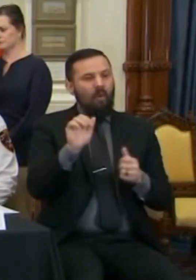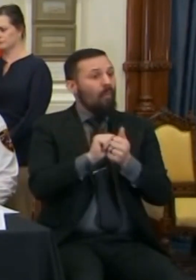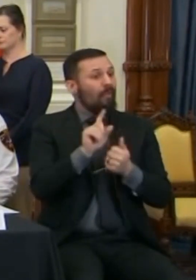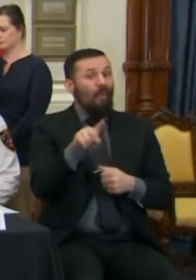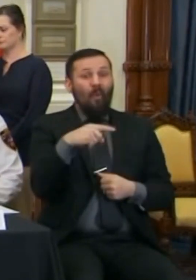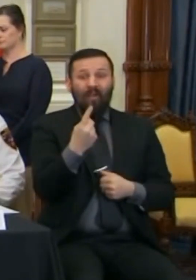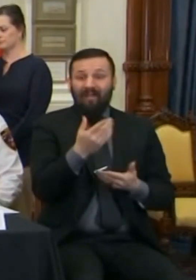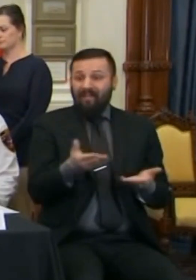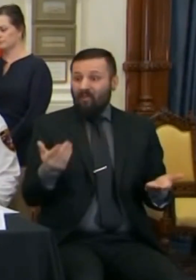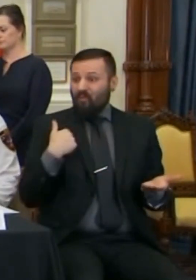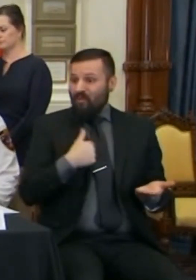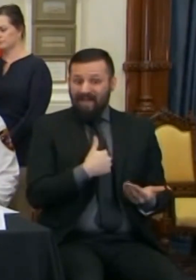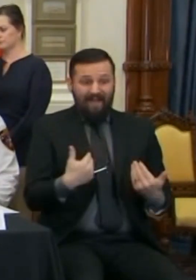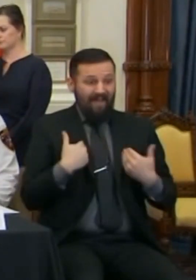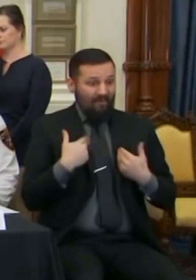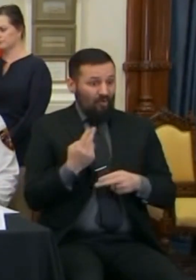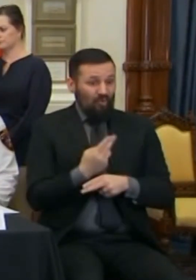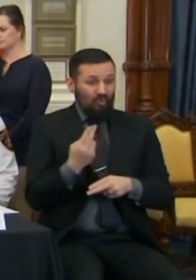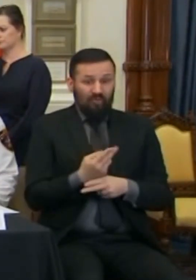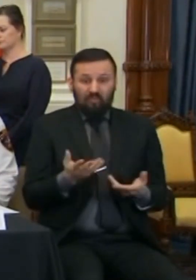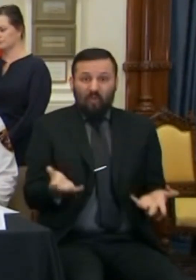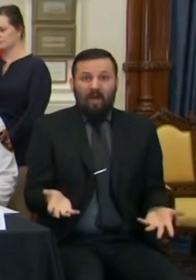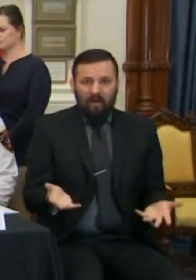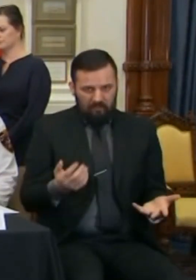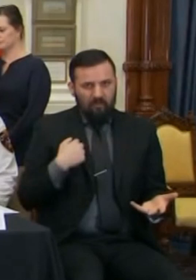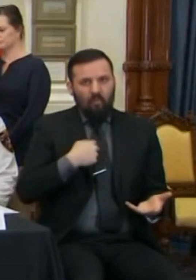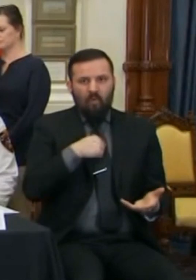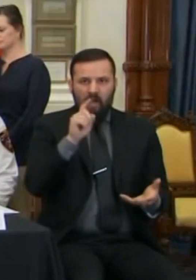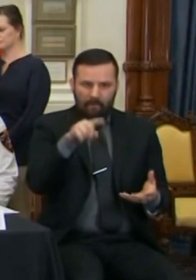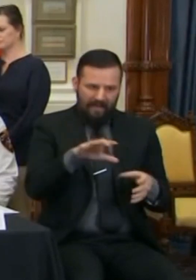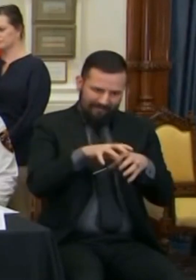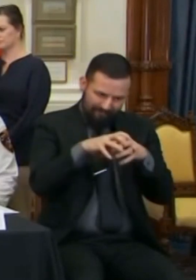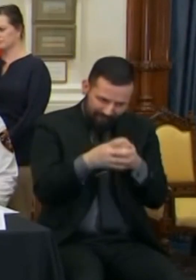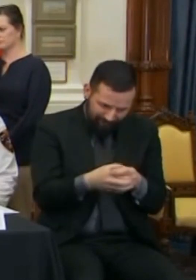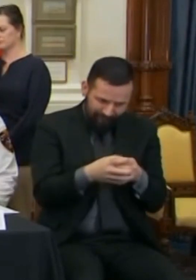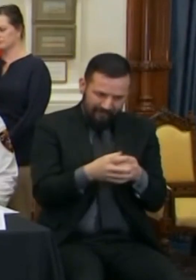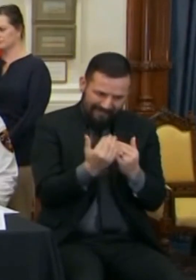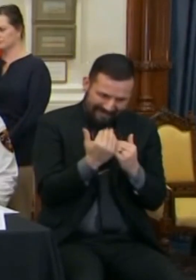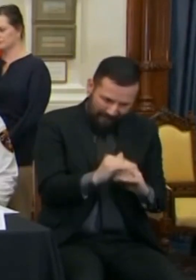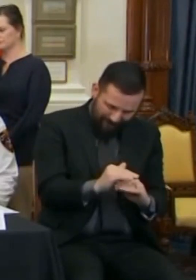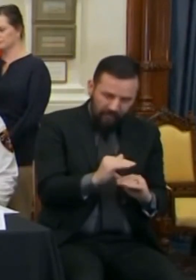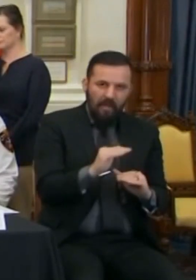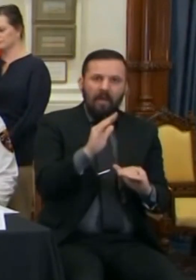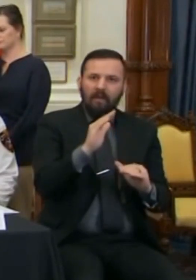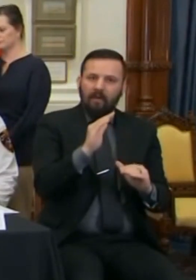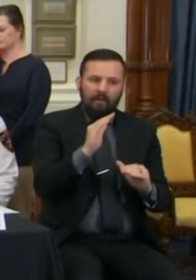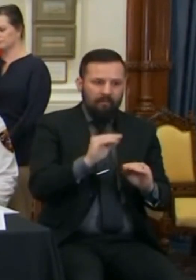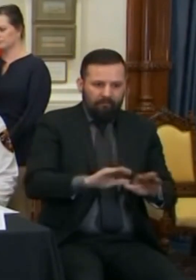have available to us we must strangle this expansion by reducing the ways that